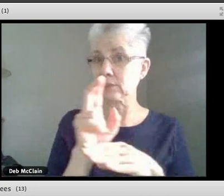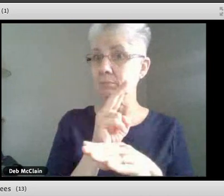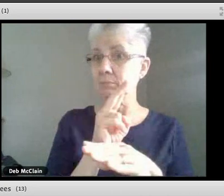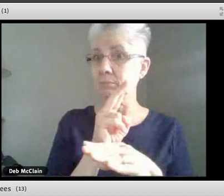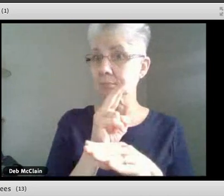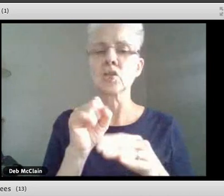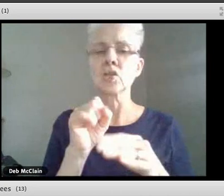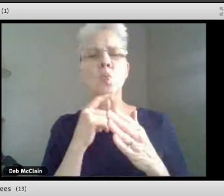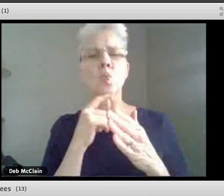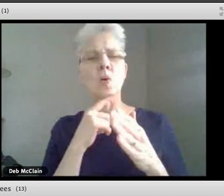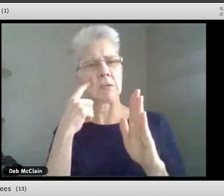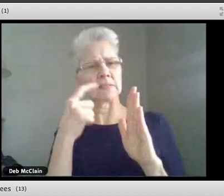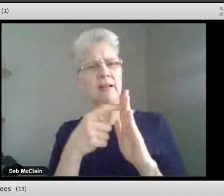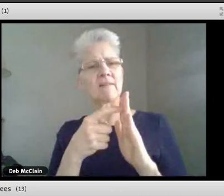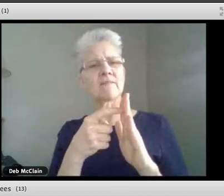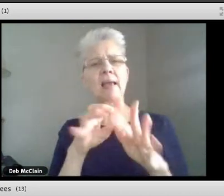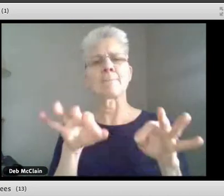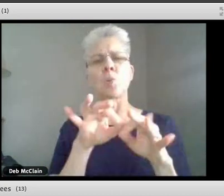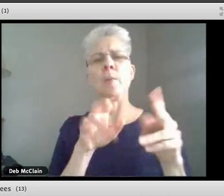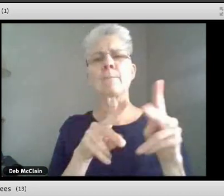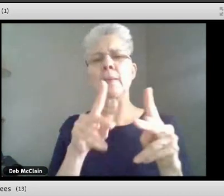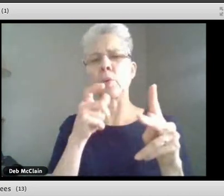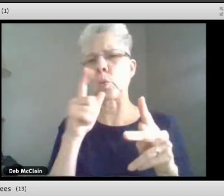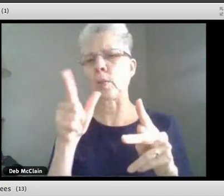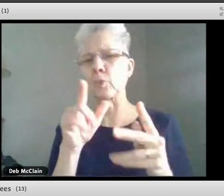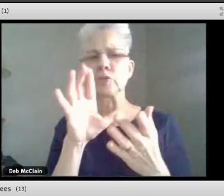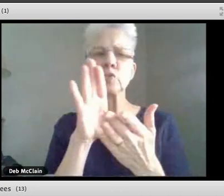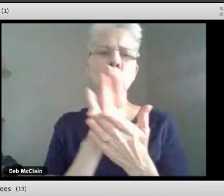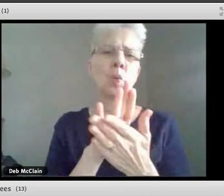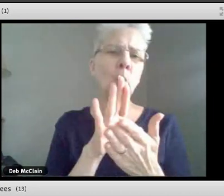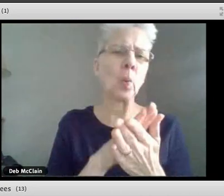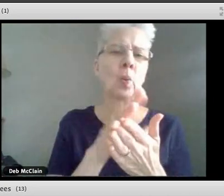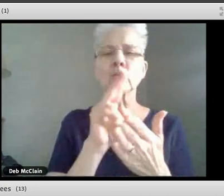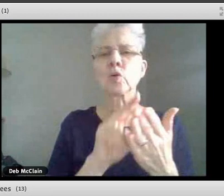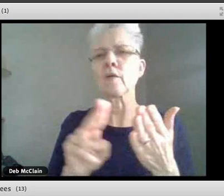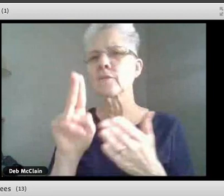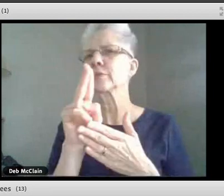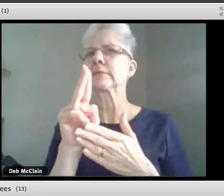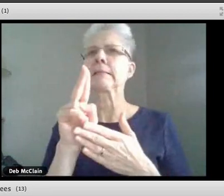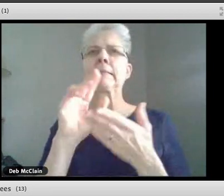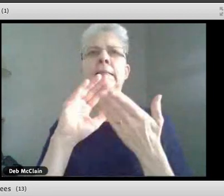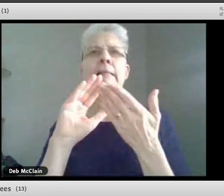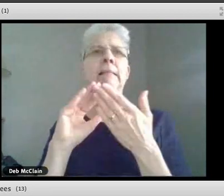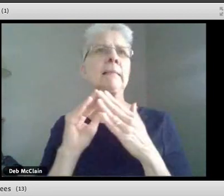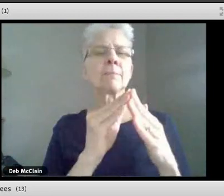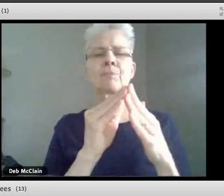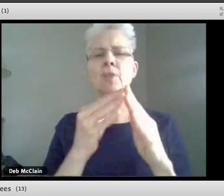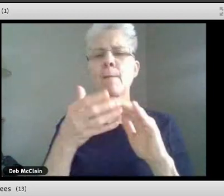whether it's library, school, community, partners, different things like that, and then, again, you want to draft your argument.